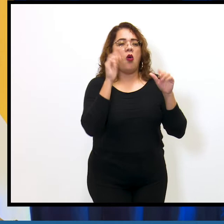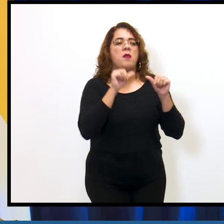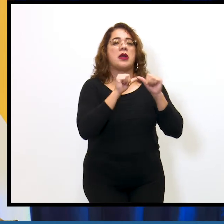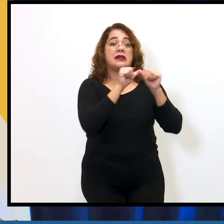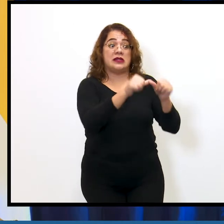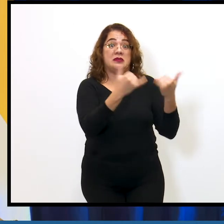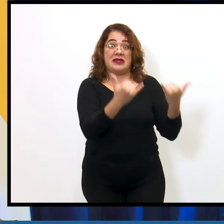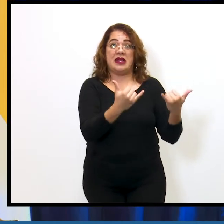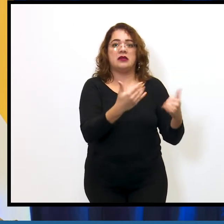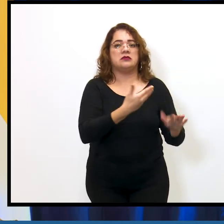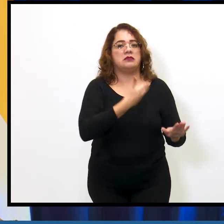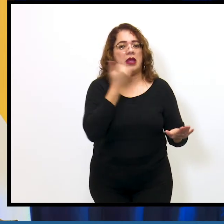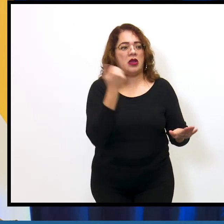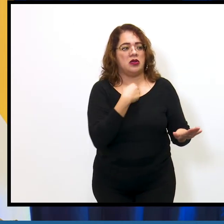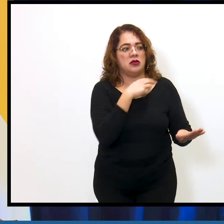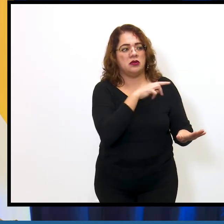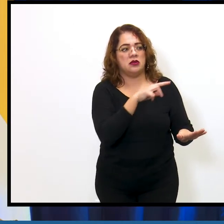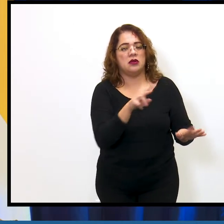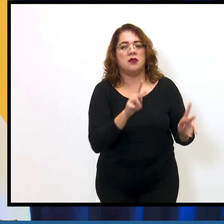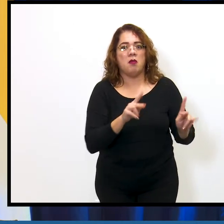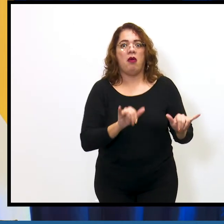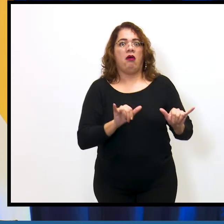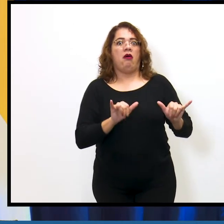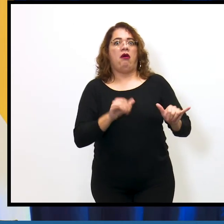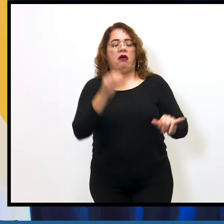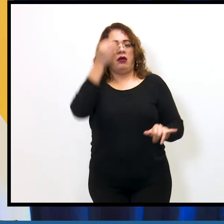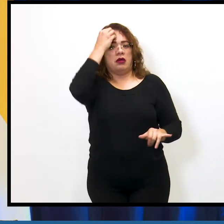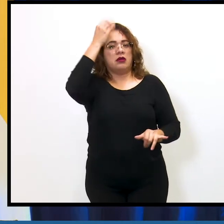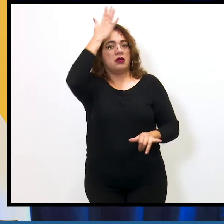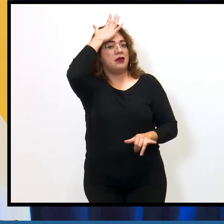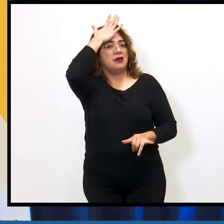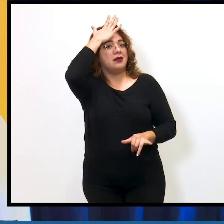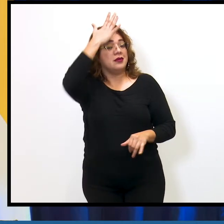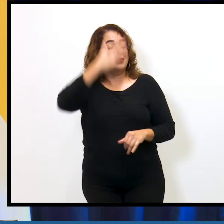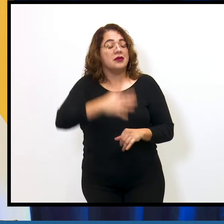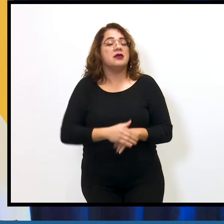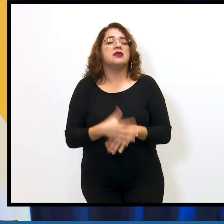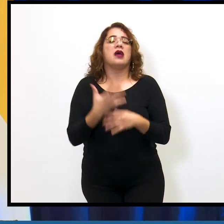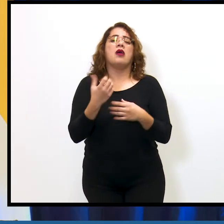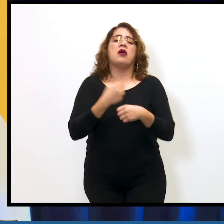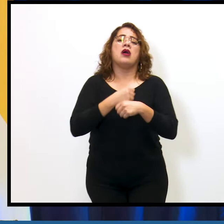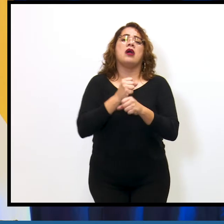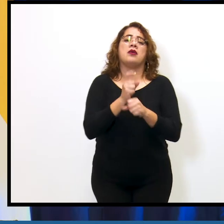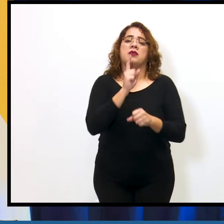us to be able to when those incidents happen to to ensure that they don't happen again and that